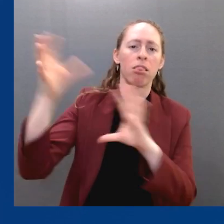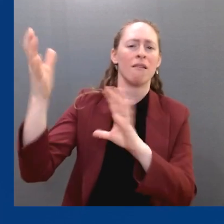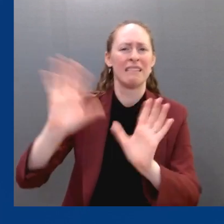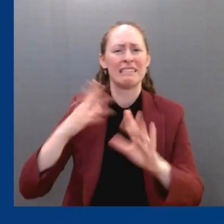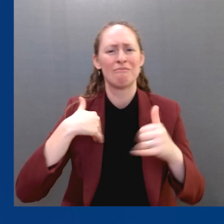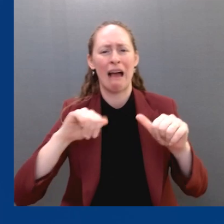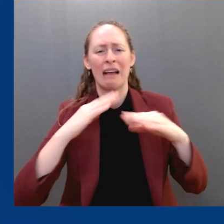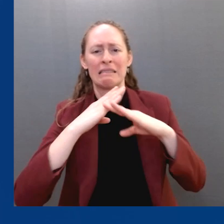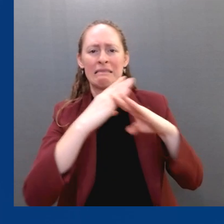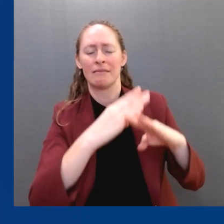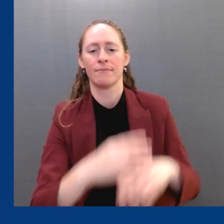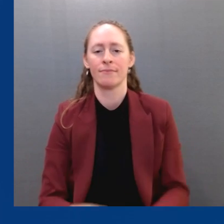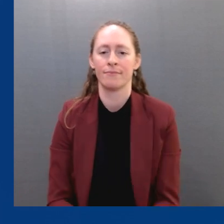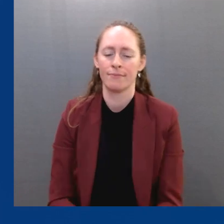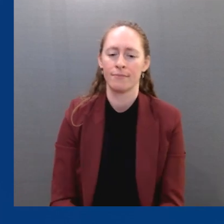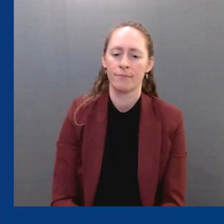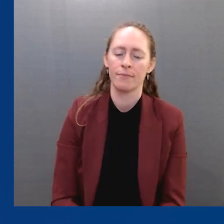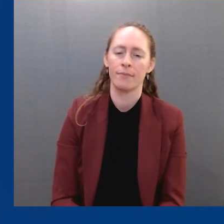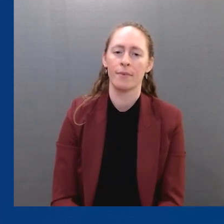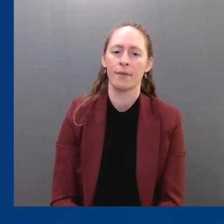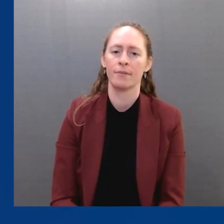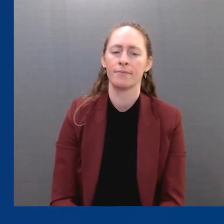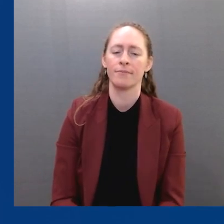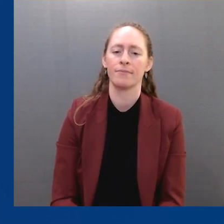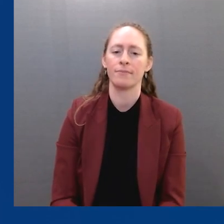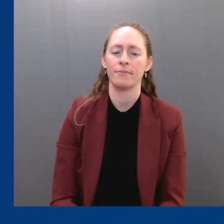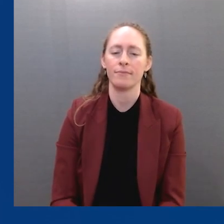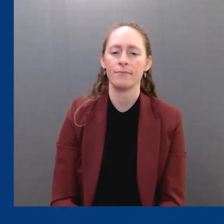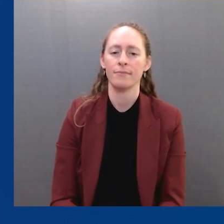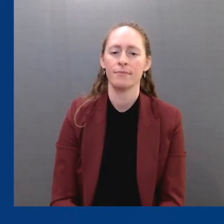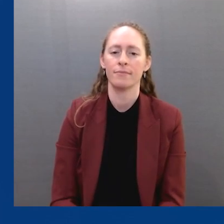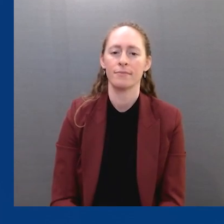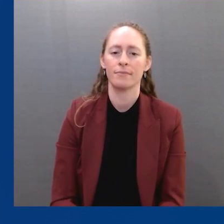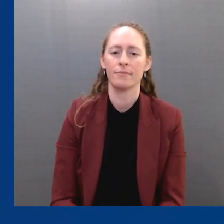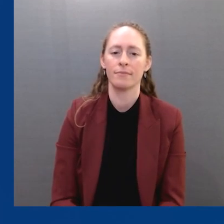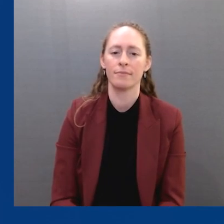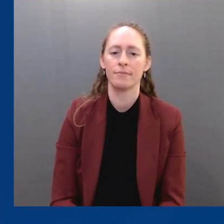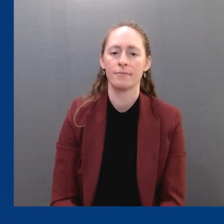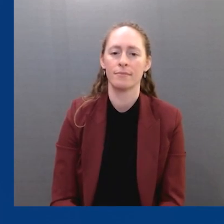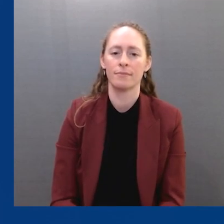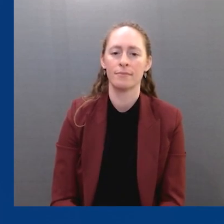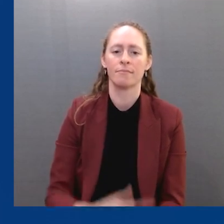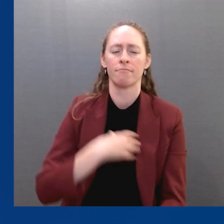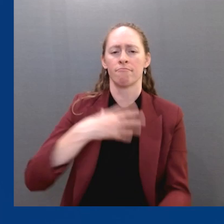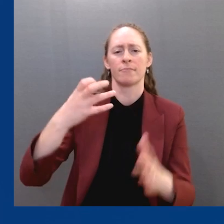which is, again, it's been hard to tease apart the data, but some states have tried to look at IQ,